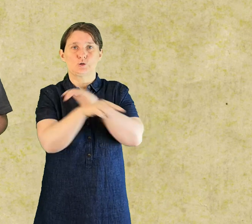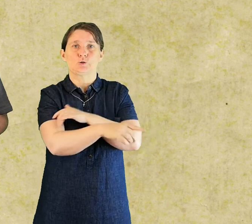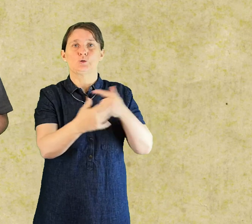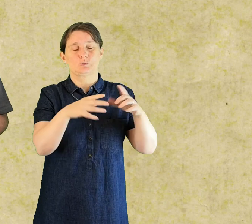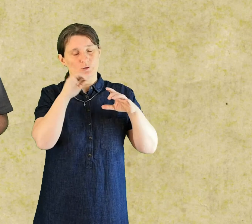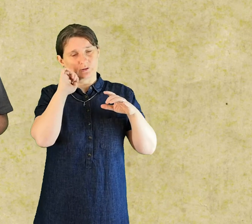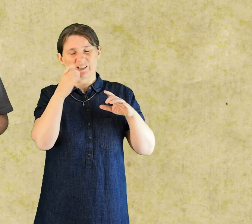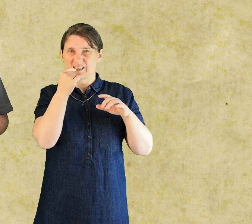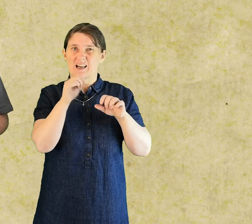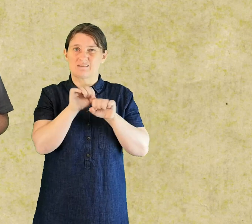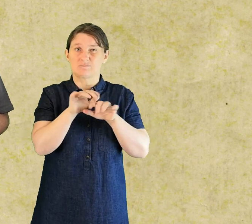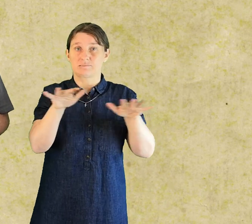So please subscribe